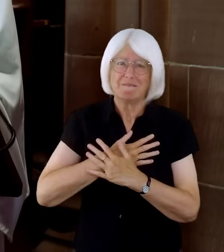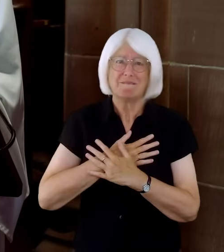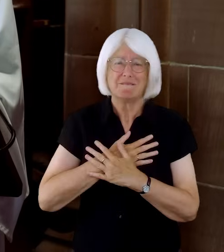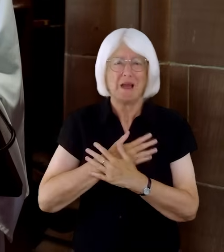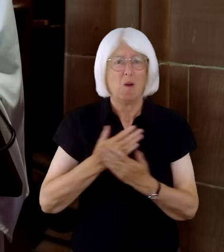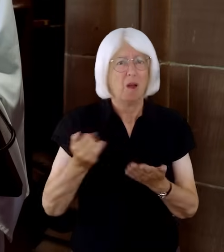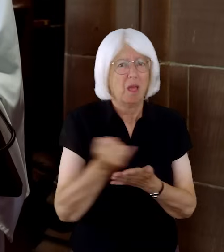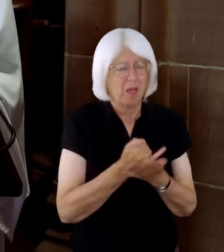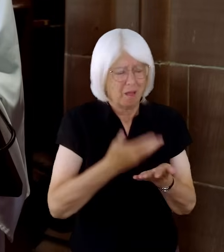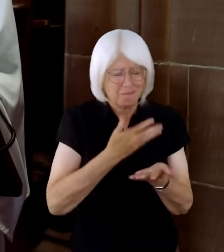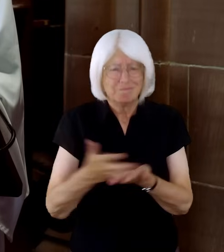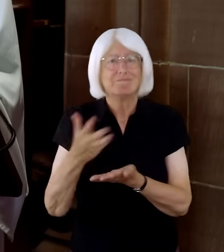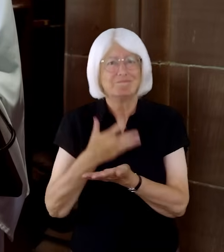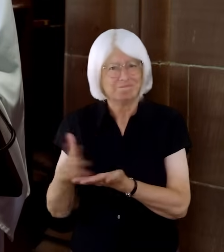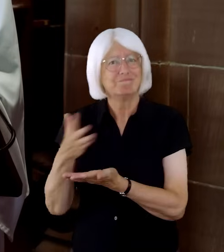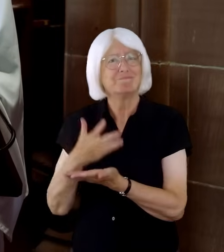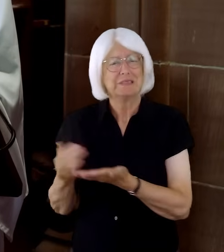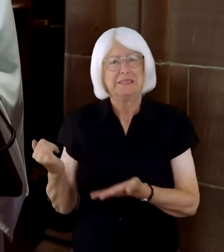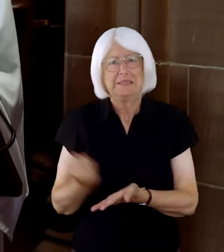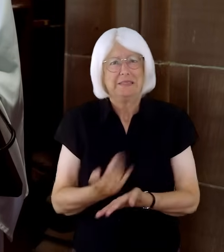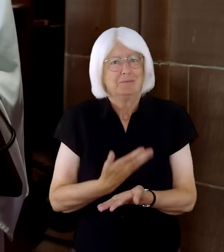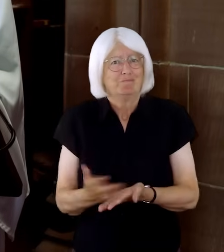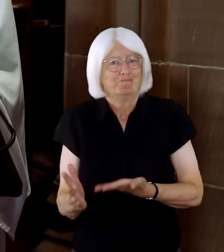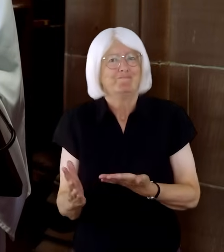Wash away our wrongdoing and cleanse us from our sin.